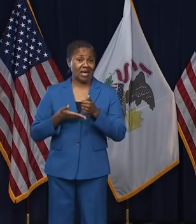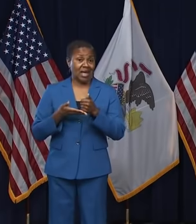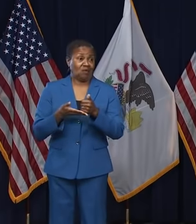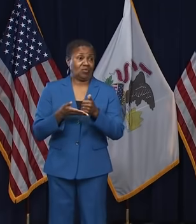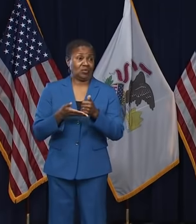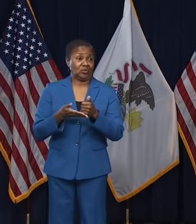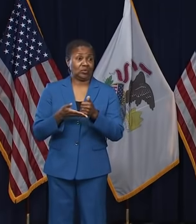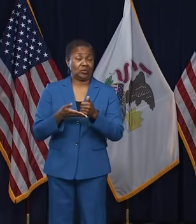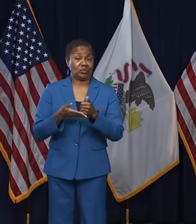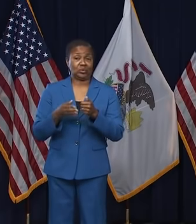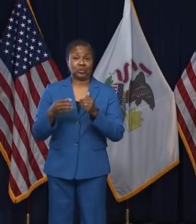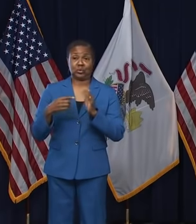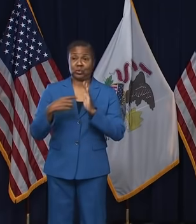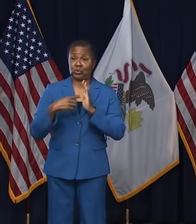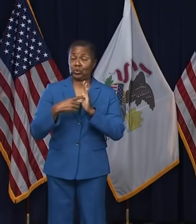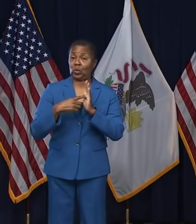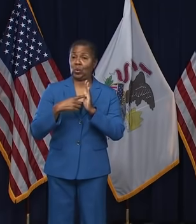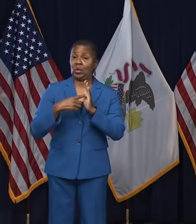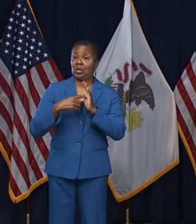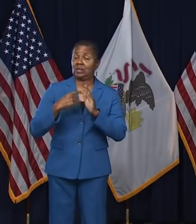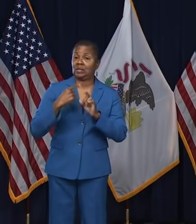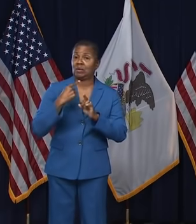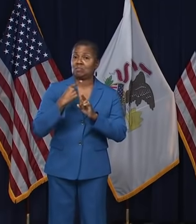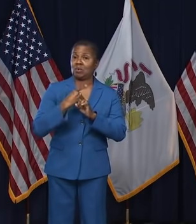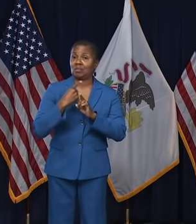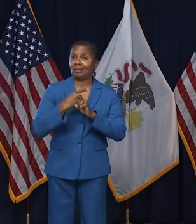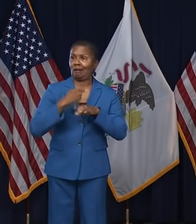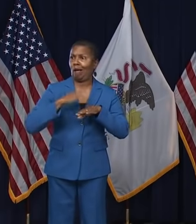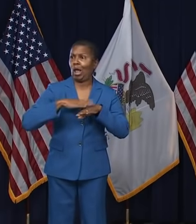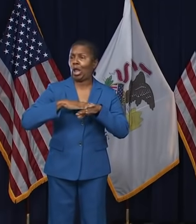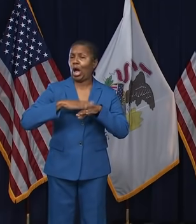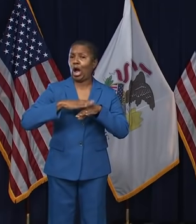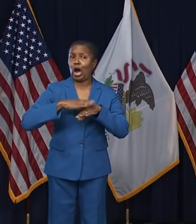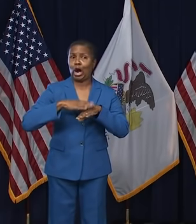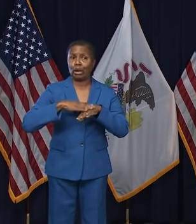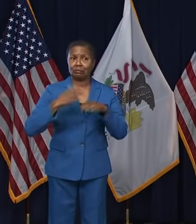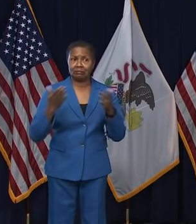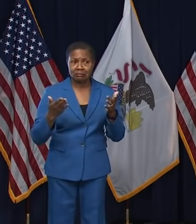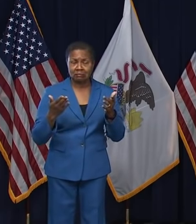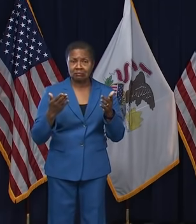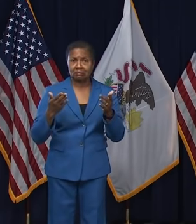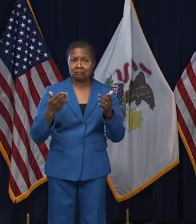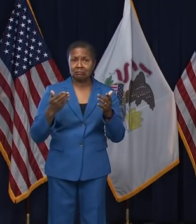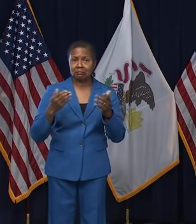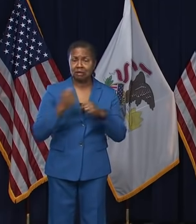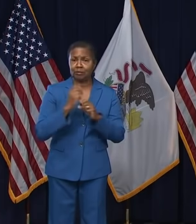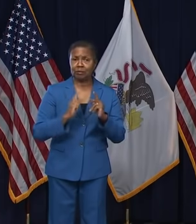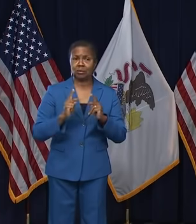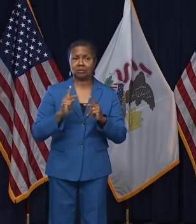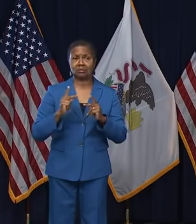know what ever would be helpful